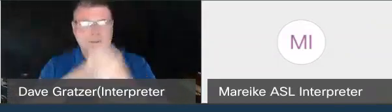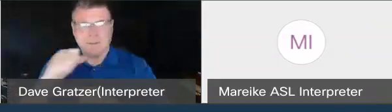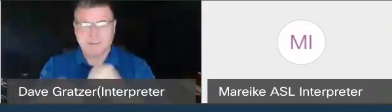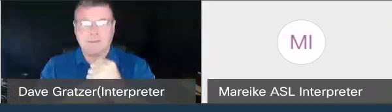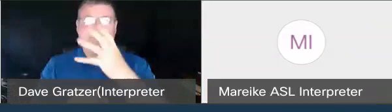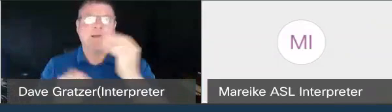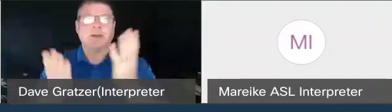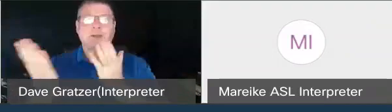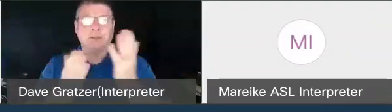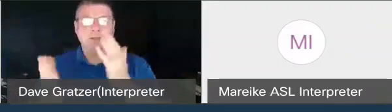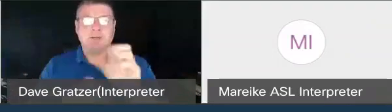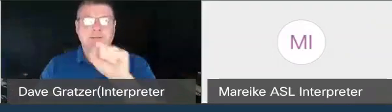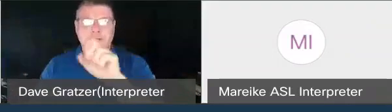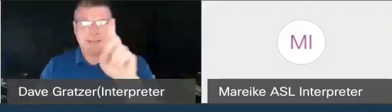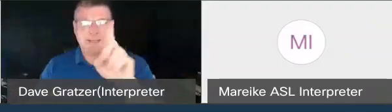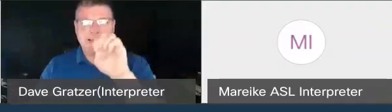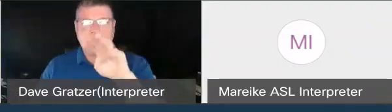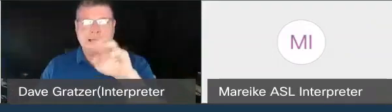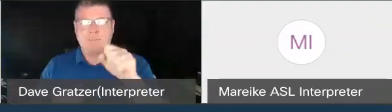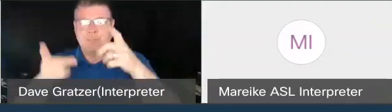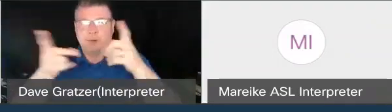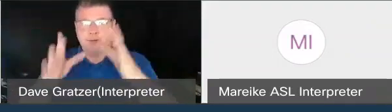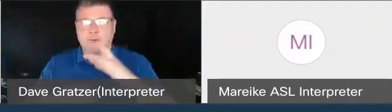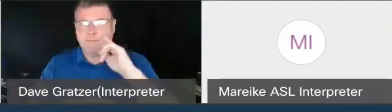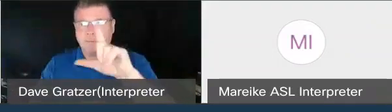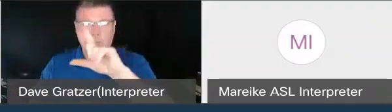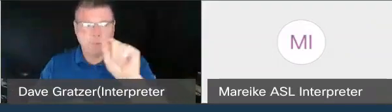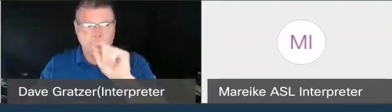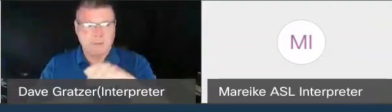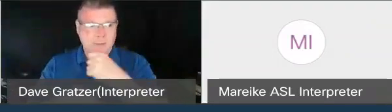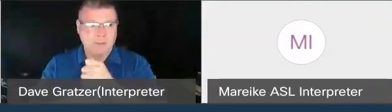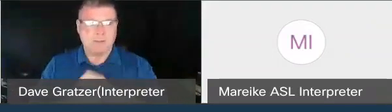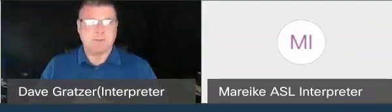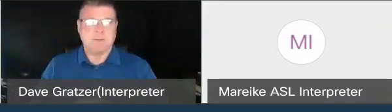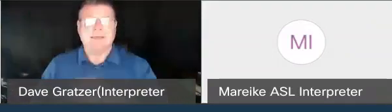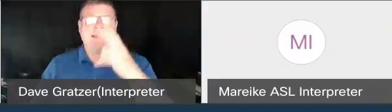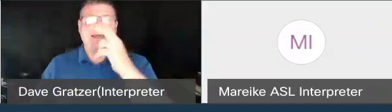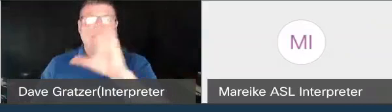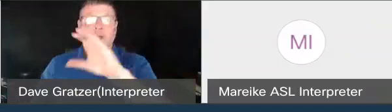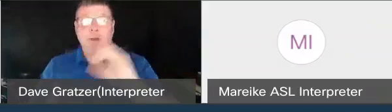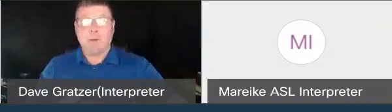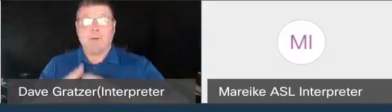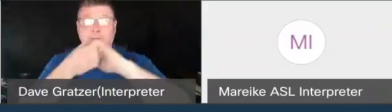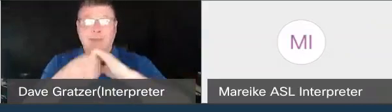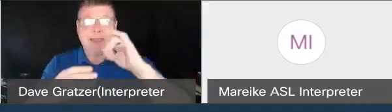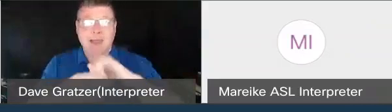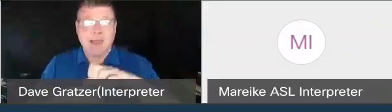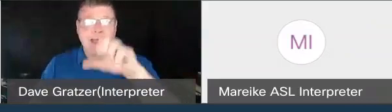as the city of San Diego EMS director for 20 years. He co-founded the Serial Inebriate Program